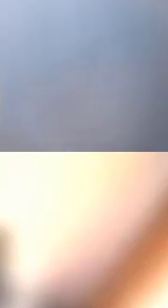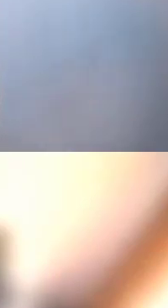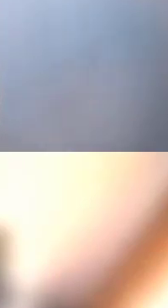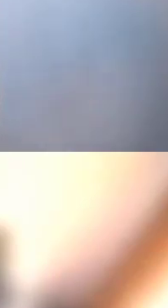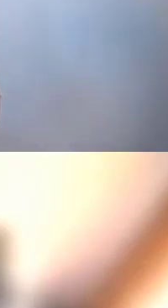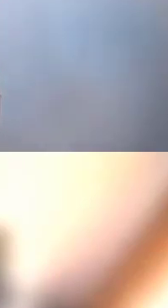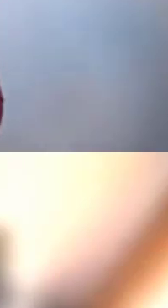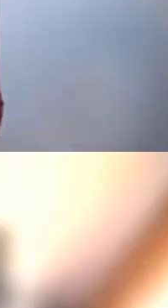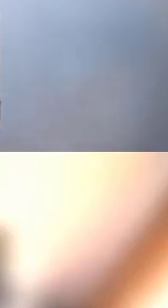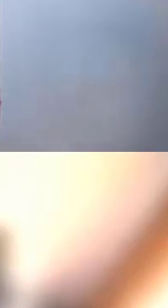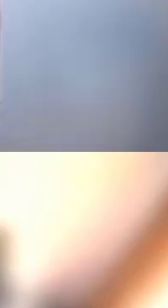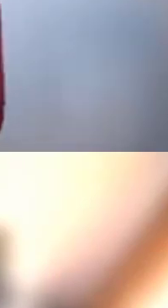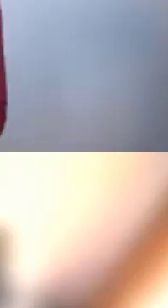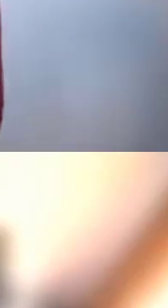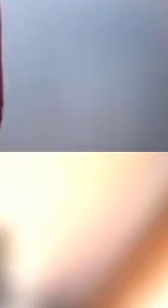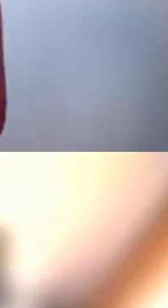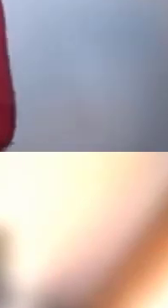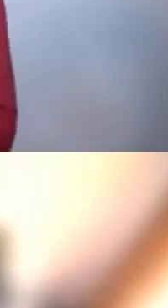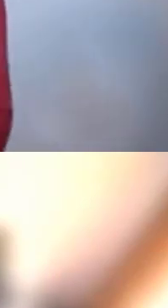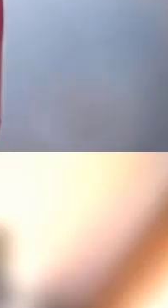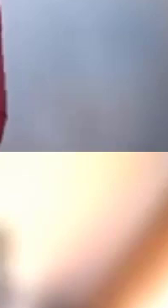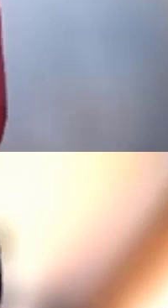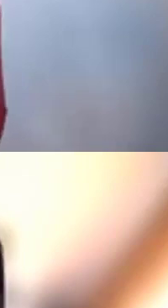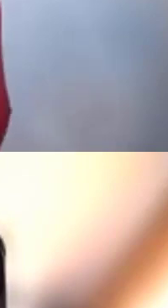are actually unallowable. Nonye Harvey: Yeah, so any cost